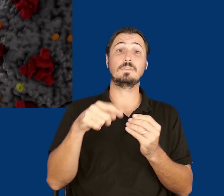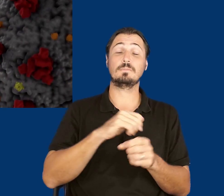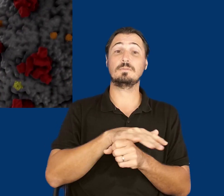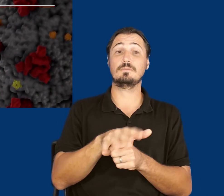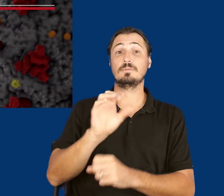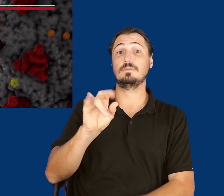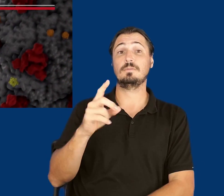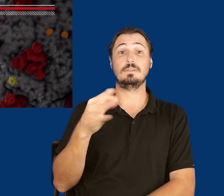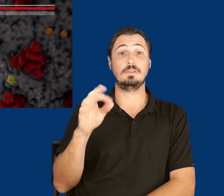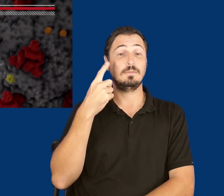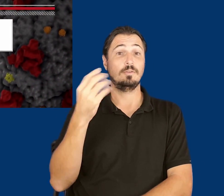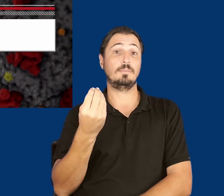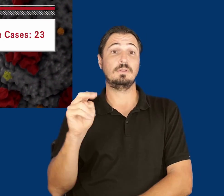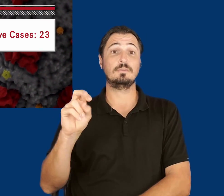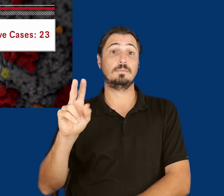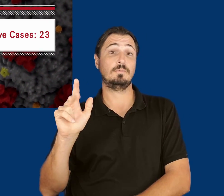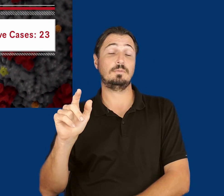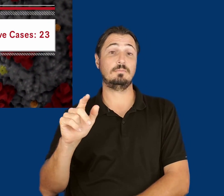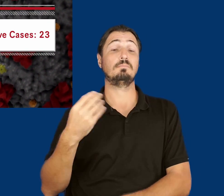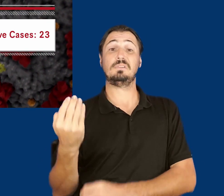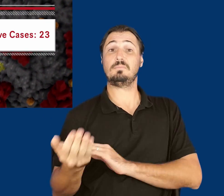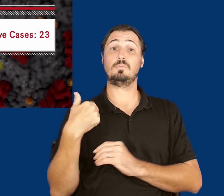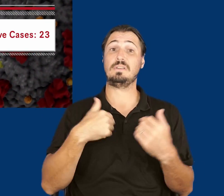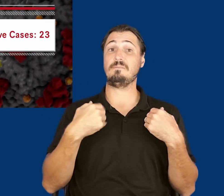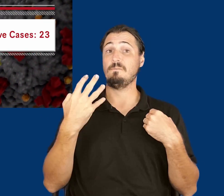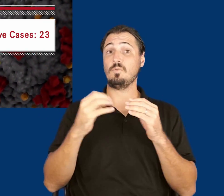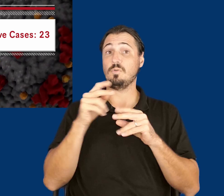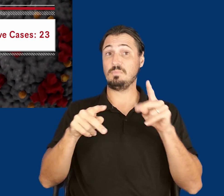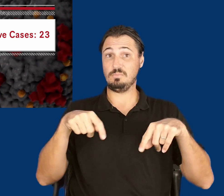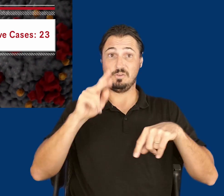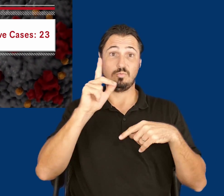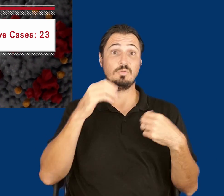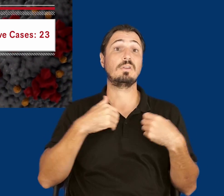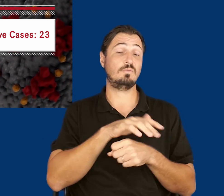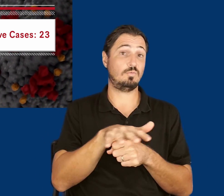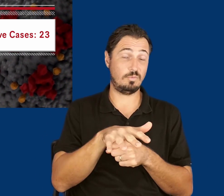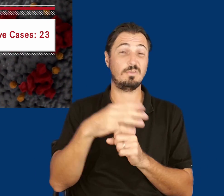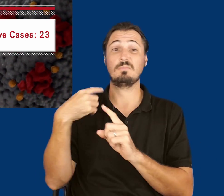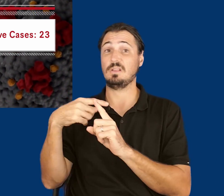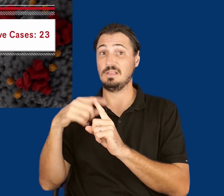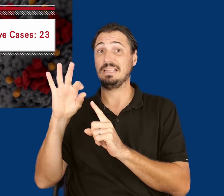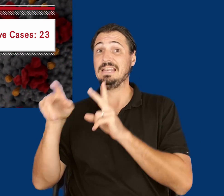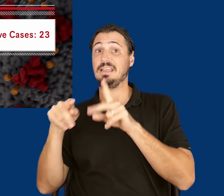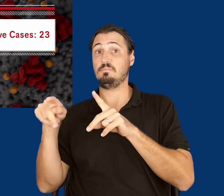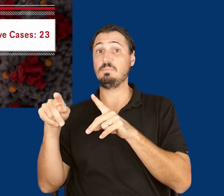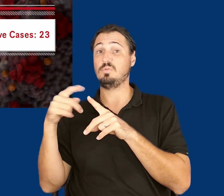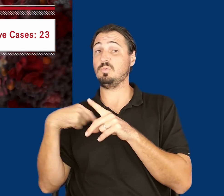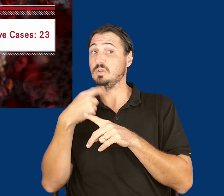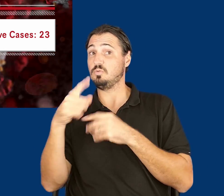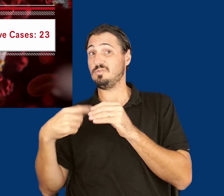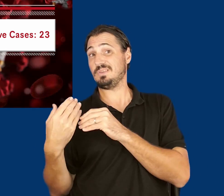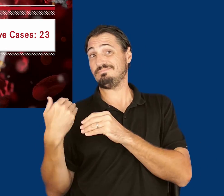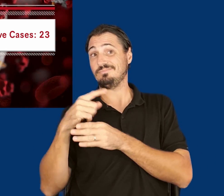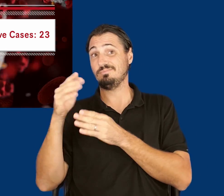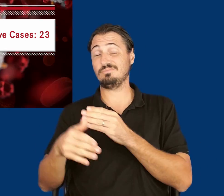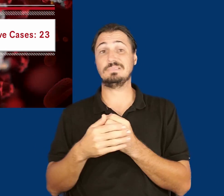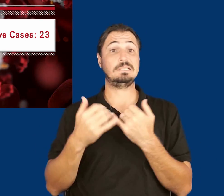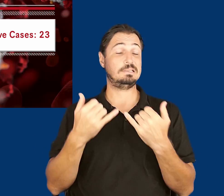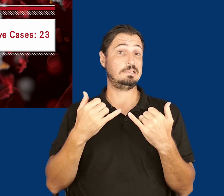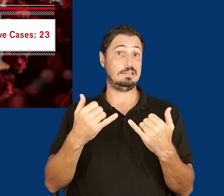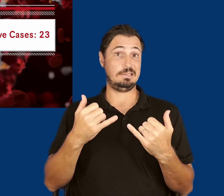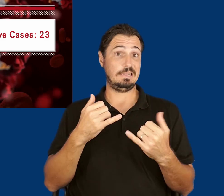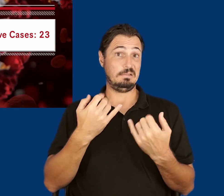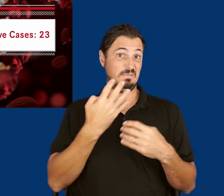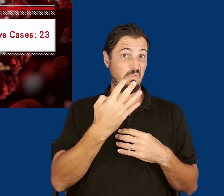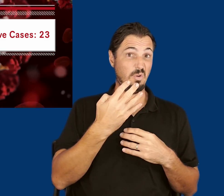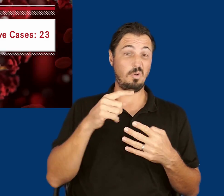As of Monday morning, we have 4 new on-island cases to report, in addition to the nine cases reported over the weekend. Today’s cases include one adult resident and 3 adult visitors. One of